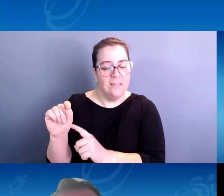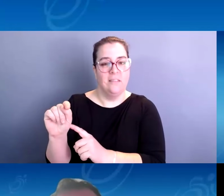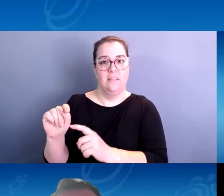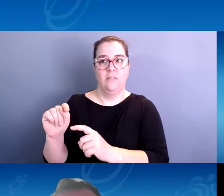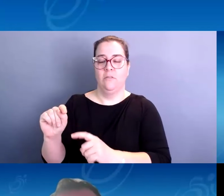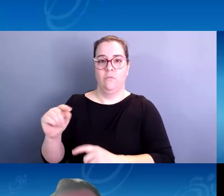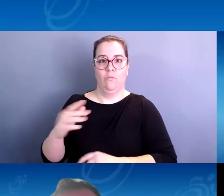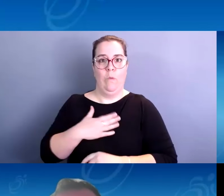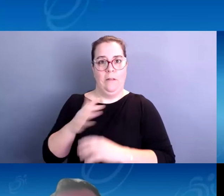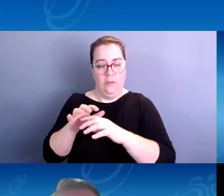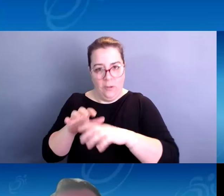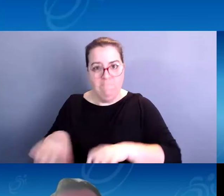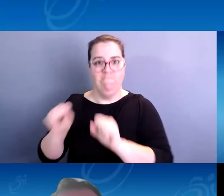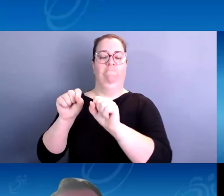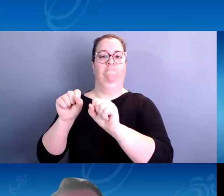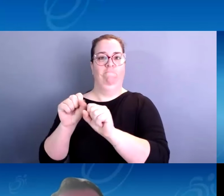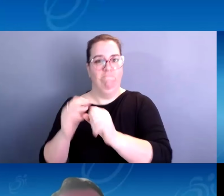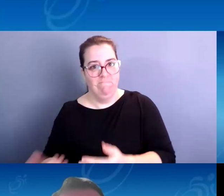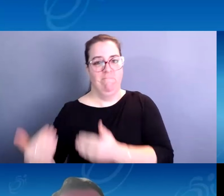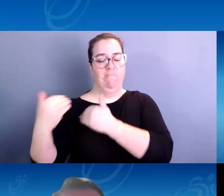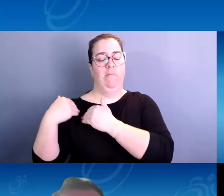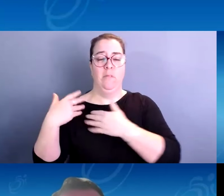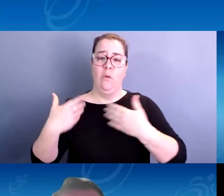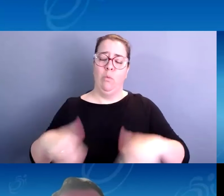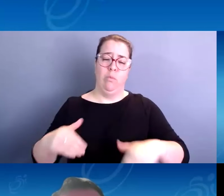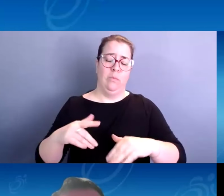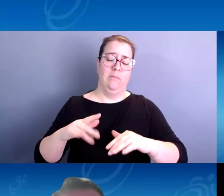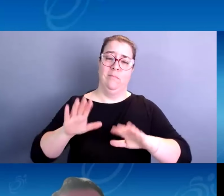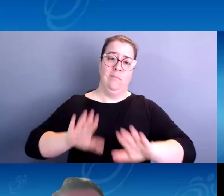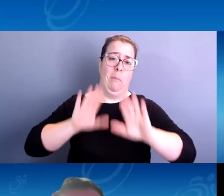And I, I it a great example to show something